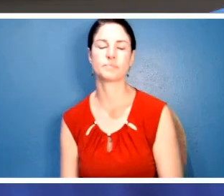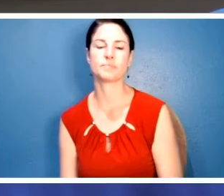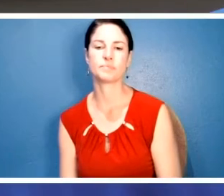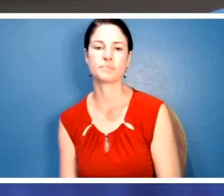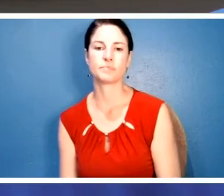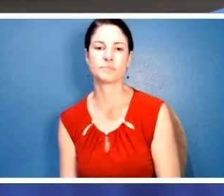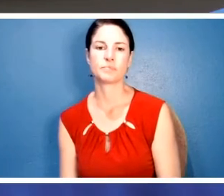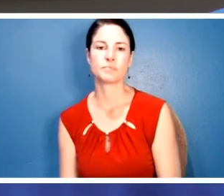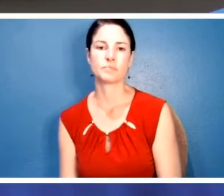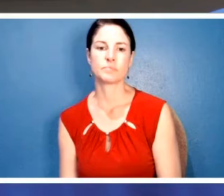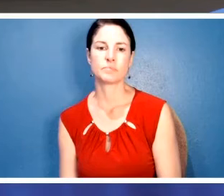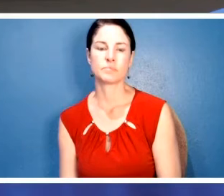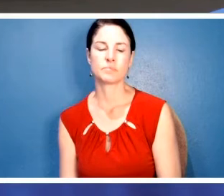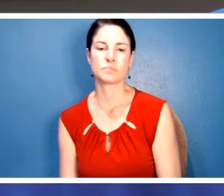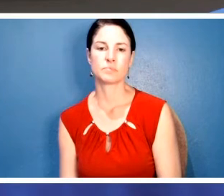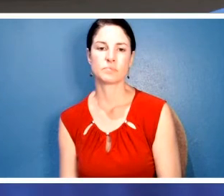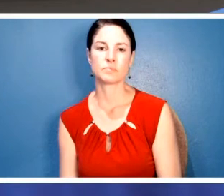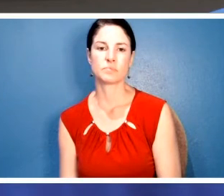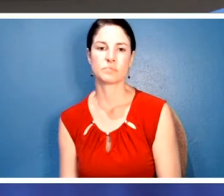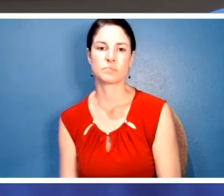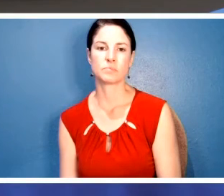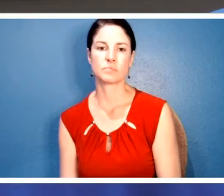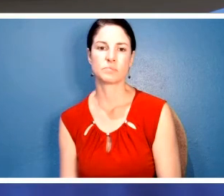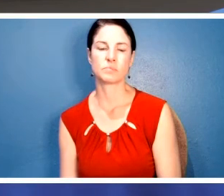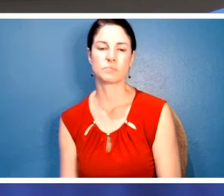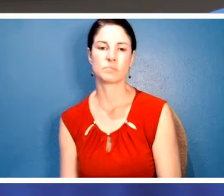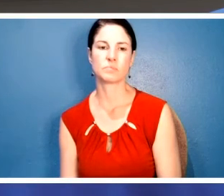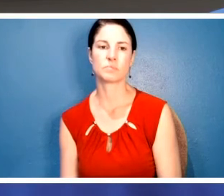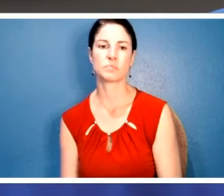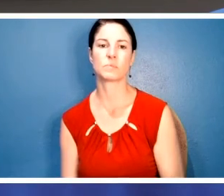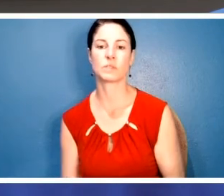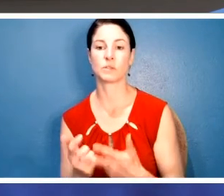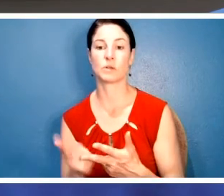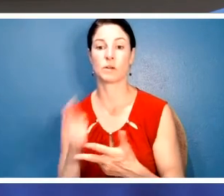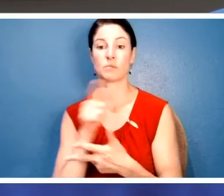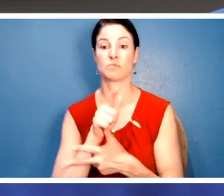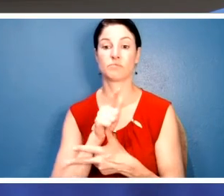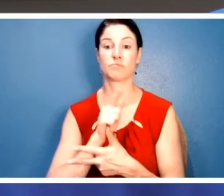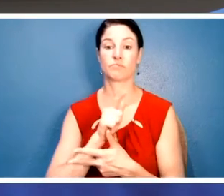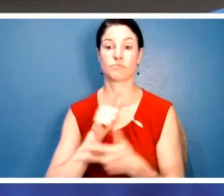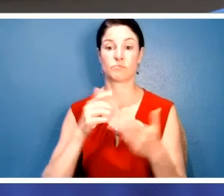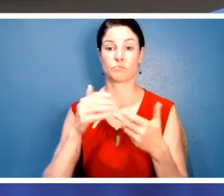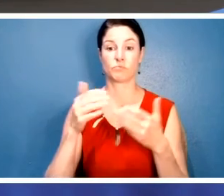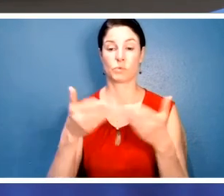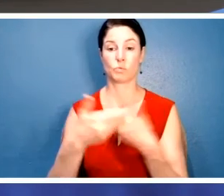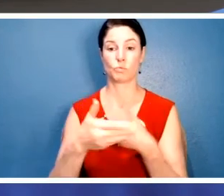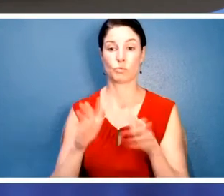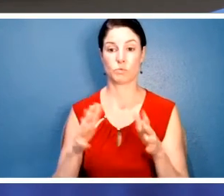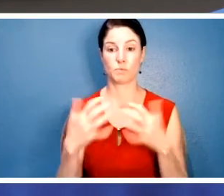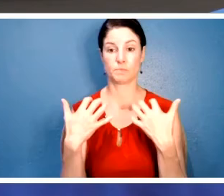Okay, great well i'm going to open it back to see if anyone in the room, has any questions or feedback.